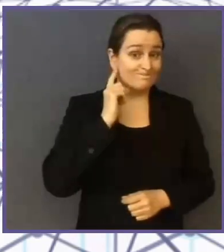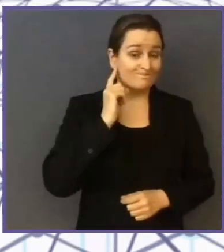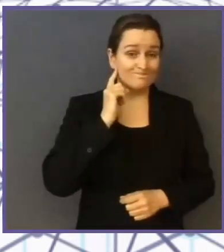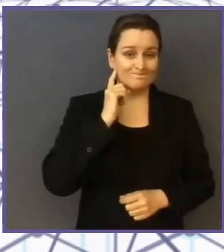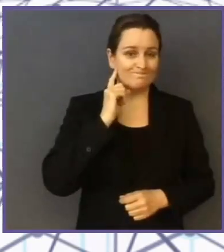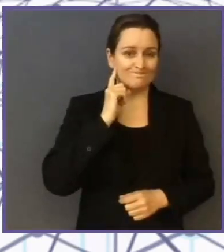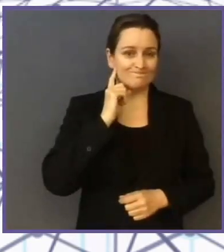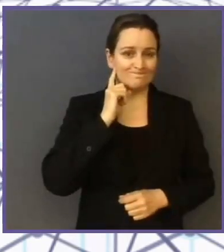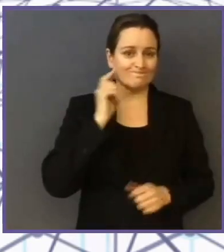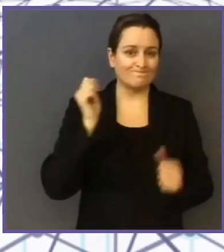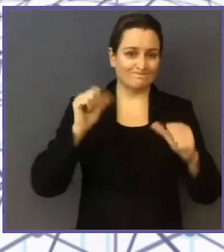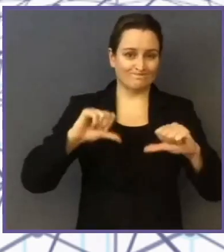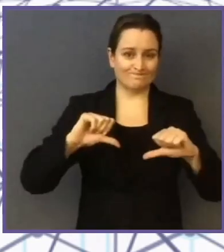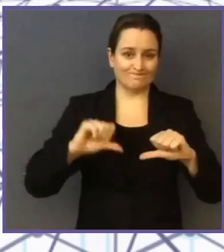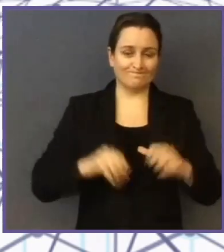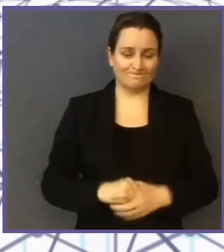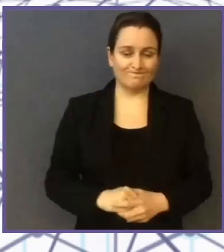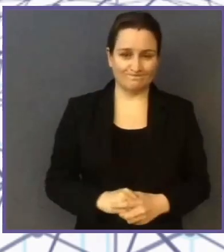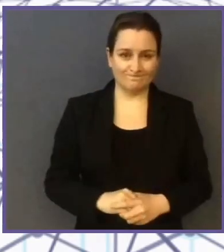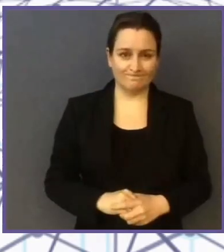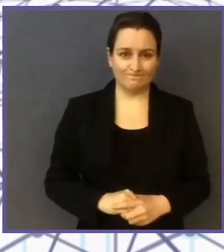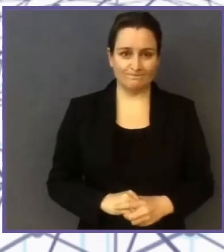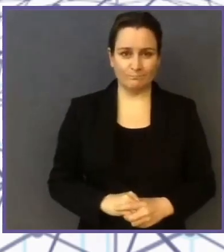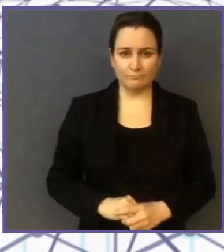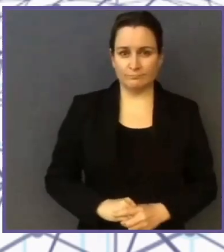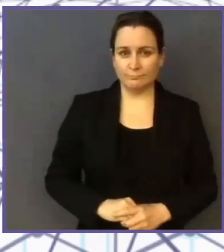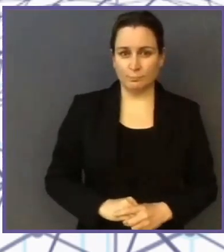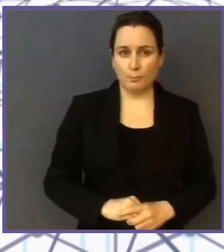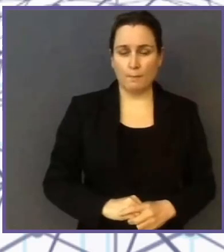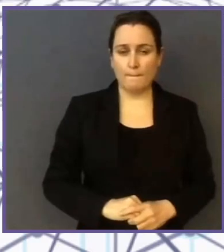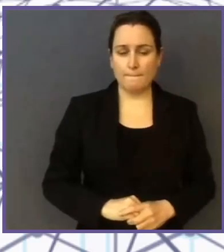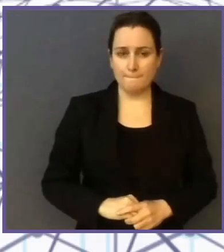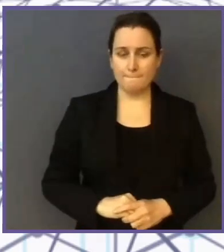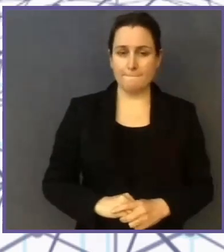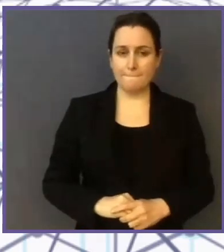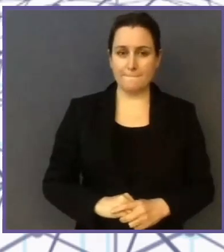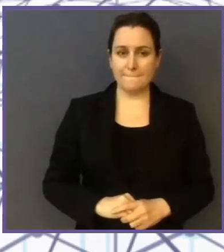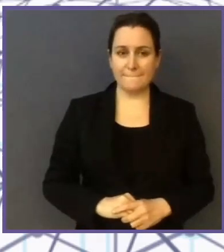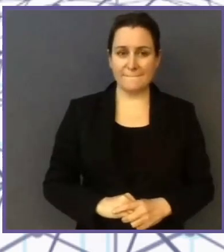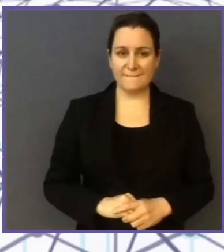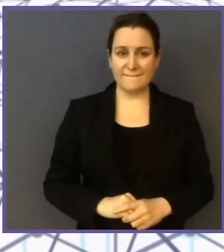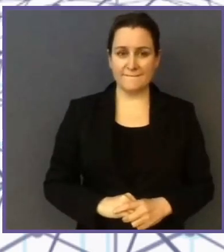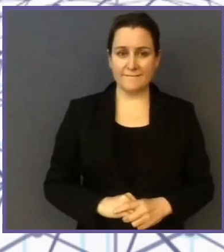So I would like to say again, it is not just about the production of the device.